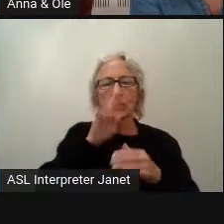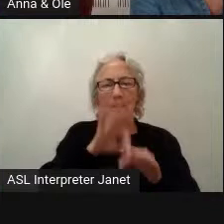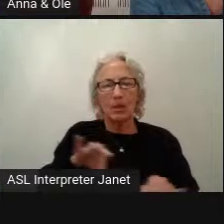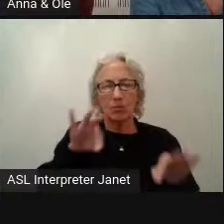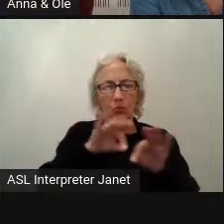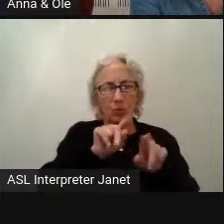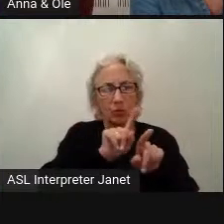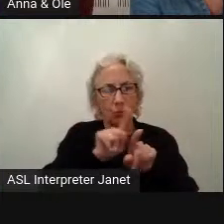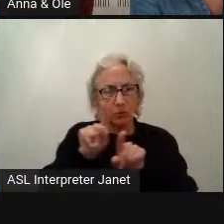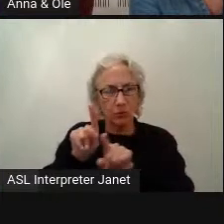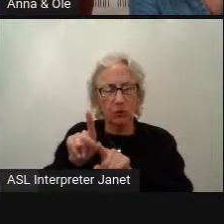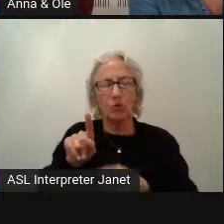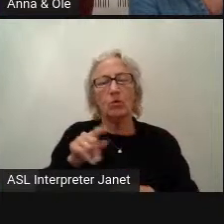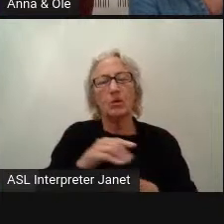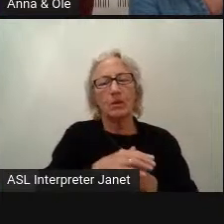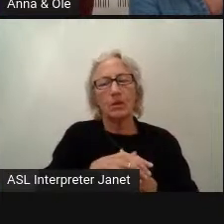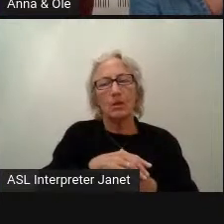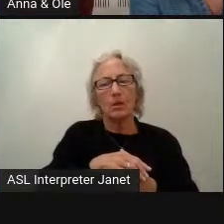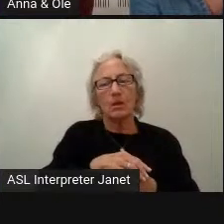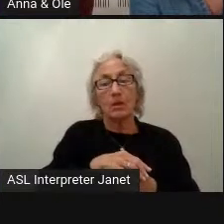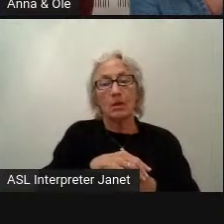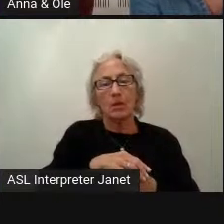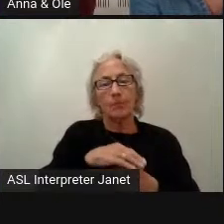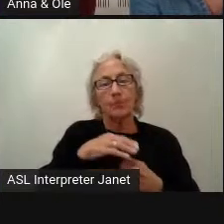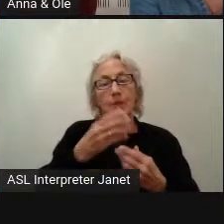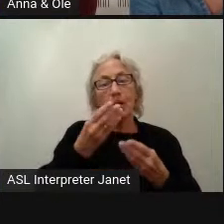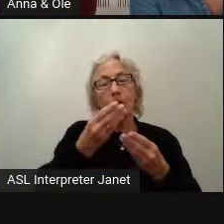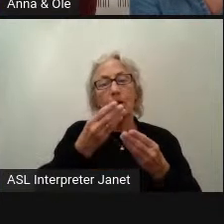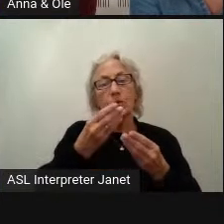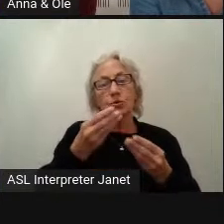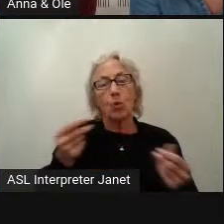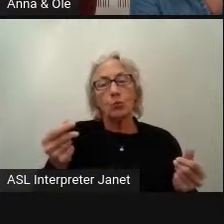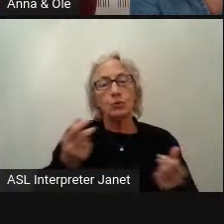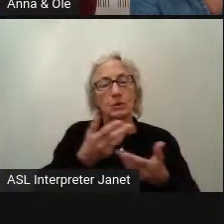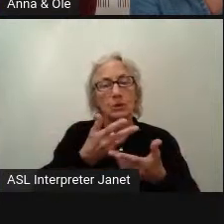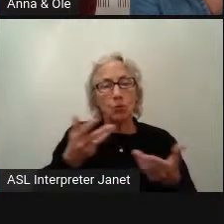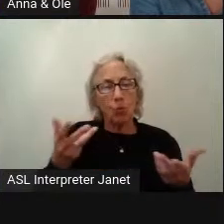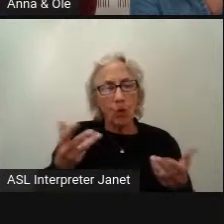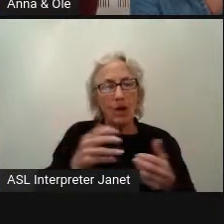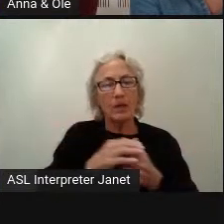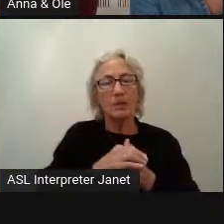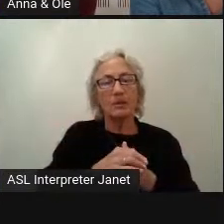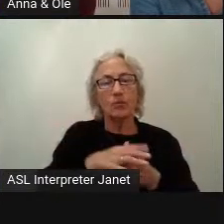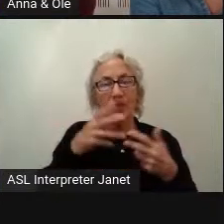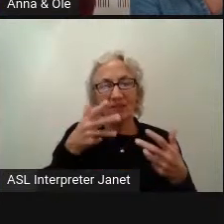One of the other key points is content is actually the most important thing.